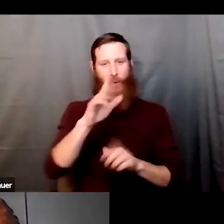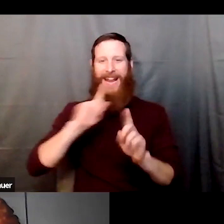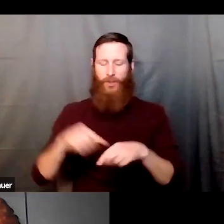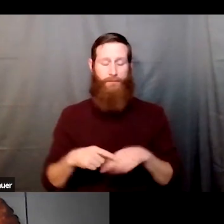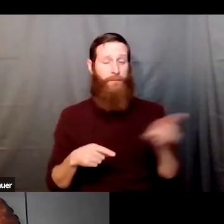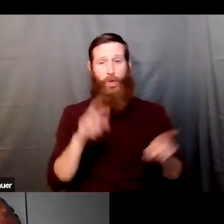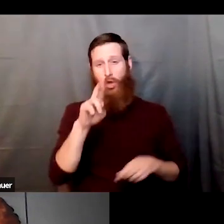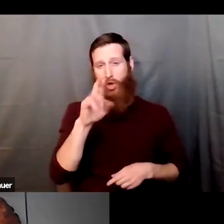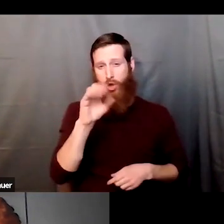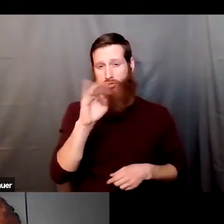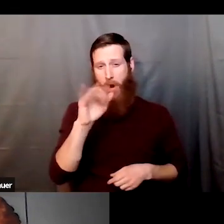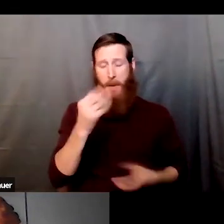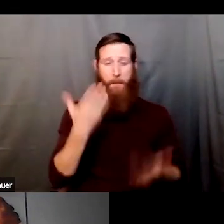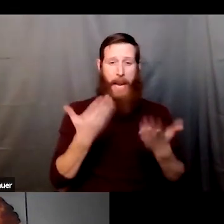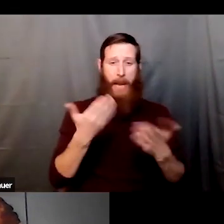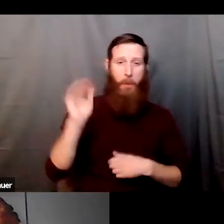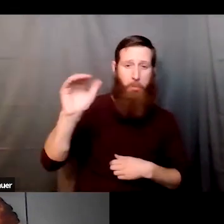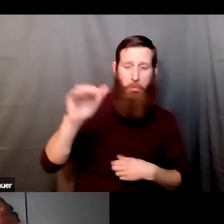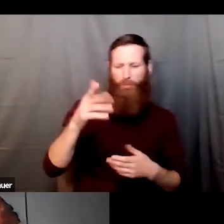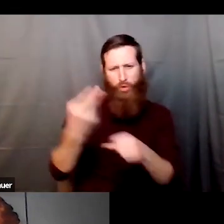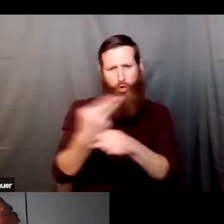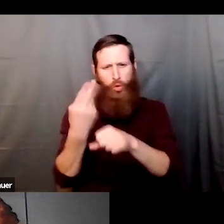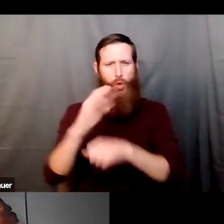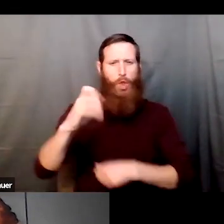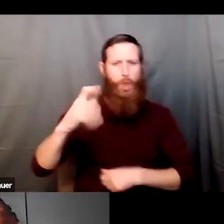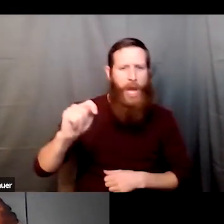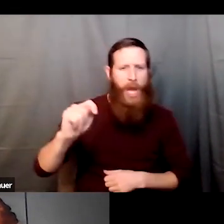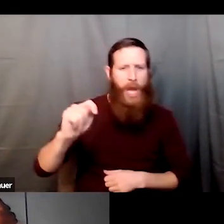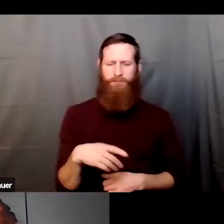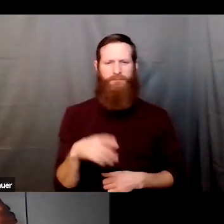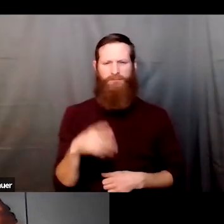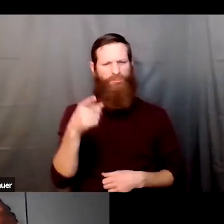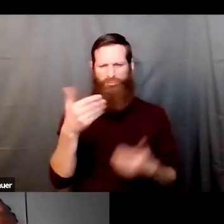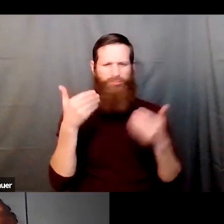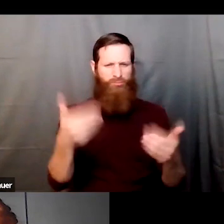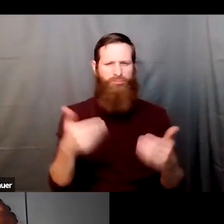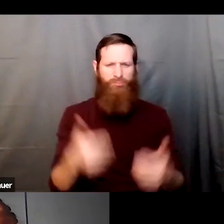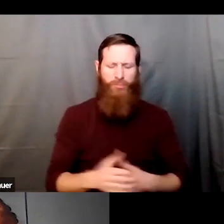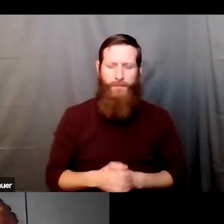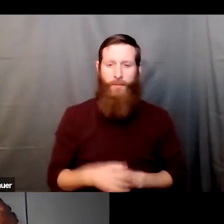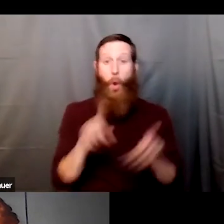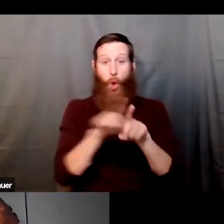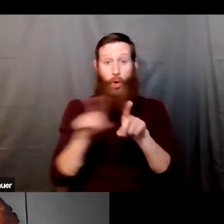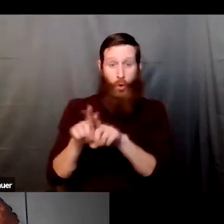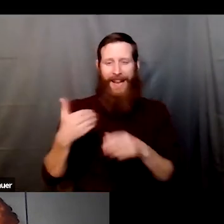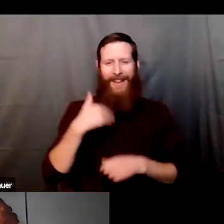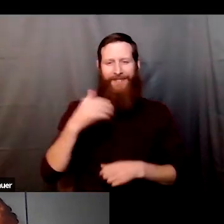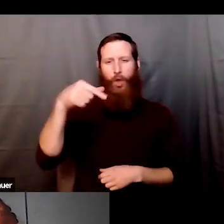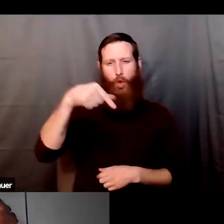And Robyn may prompt you throughout the presentation to use the chat and feel free to do that. There's also the Q&A option